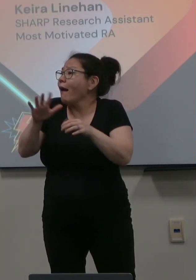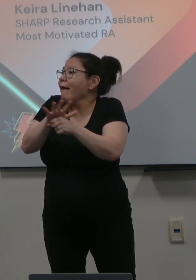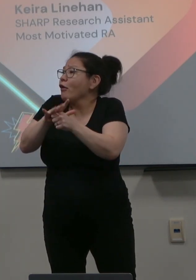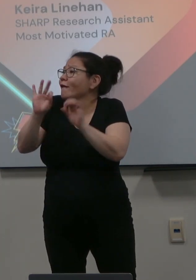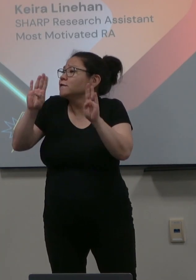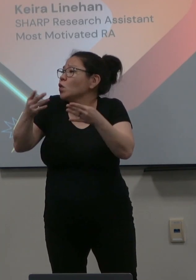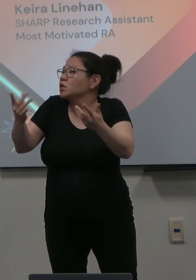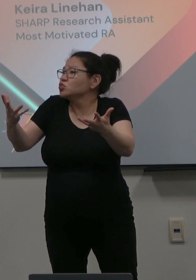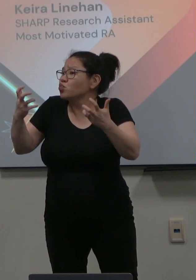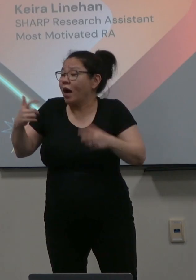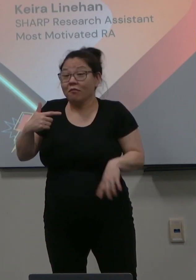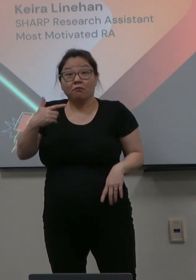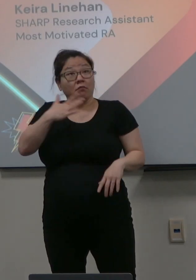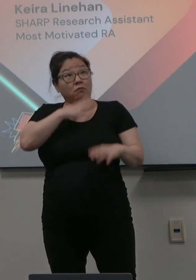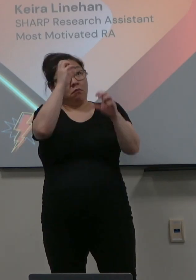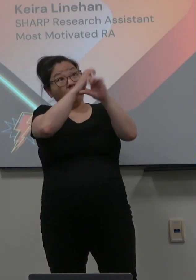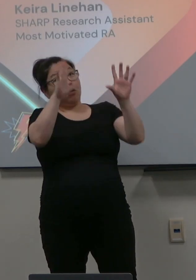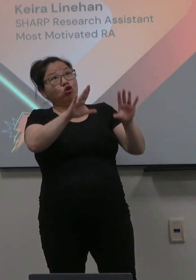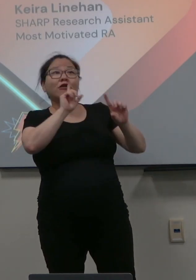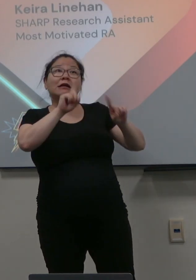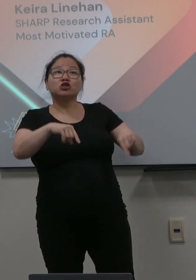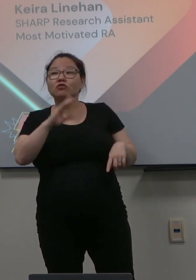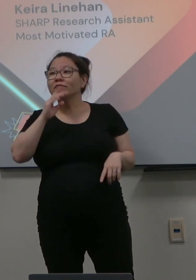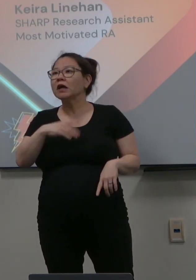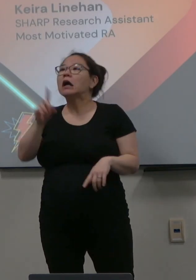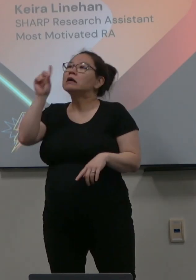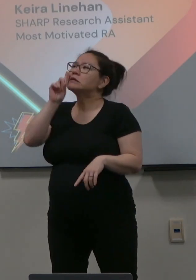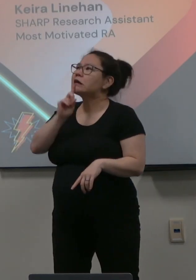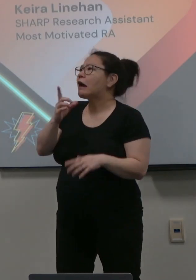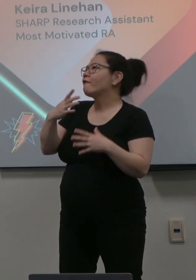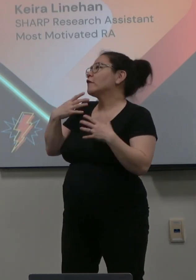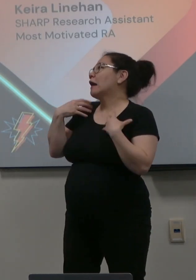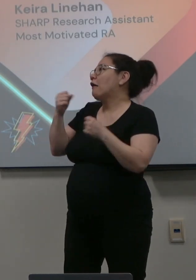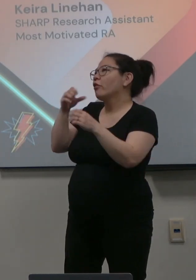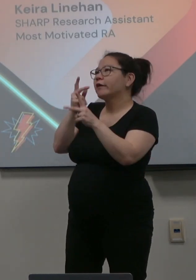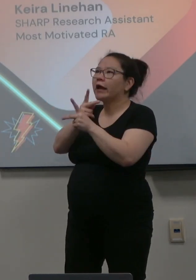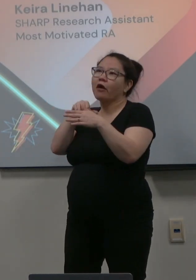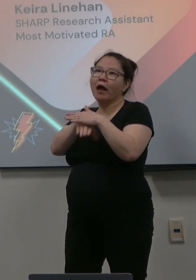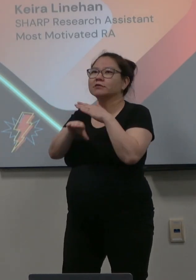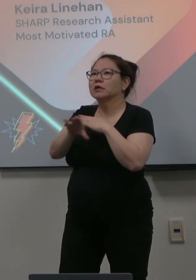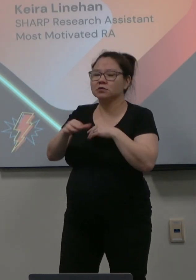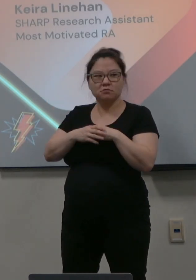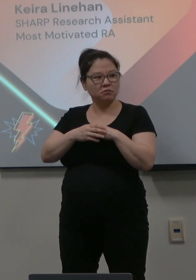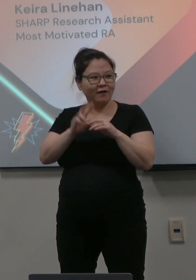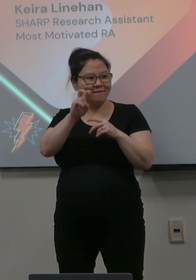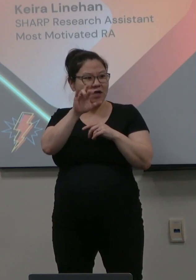and I said, "Okay, what area do you want to focus on?" And her answer, I thought her answer would be, "Oh, Deaf healthcare